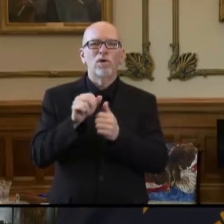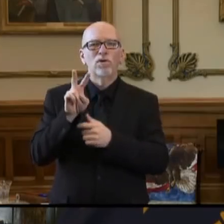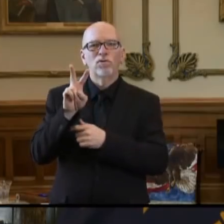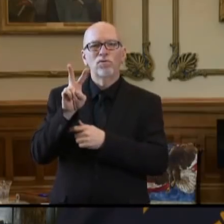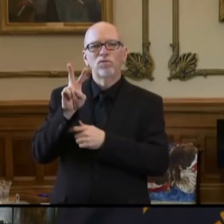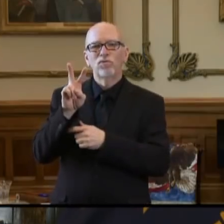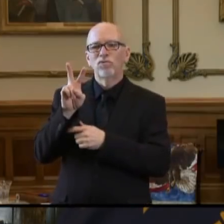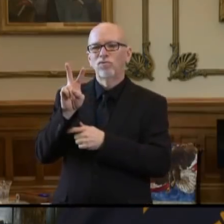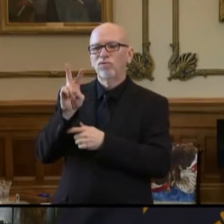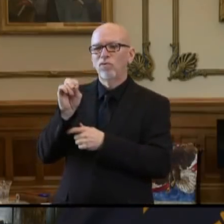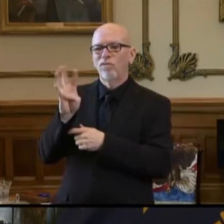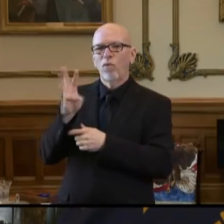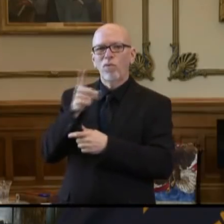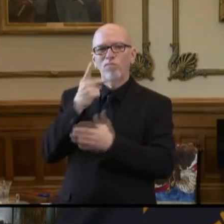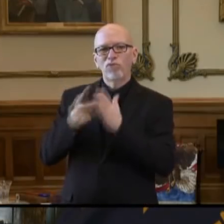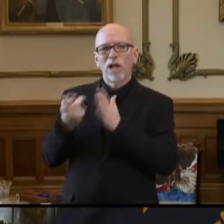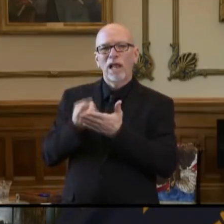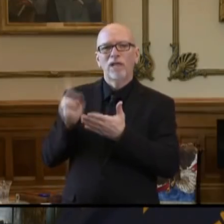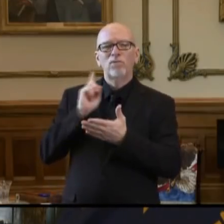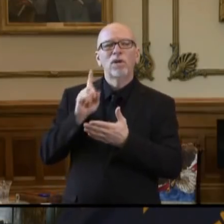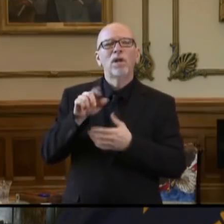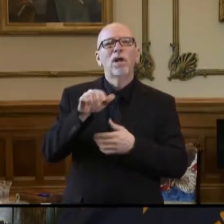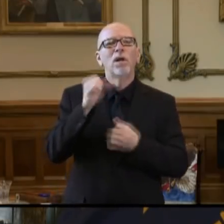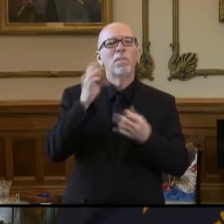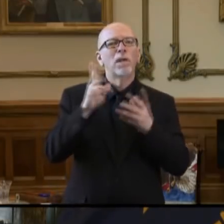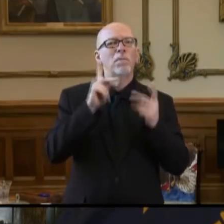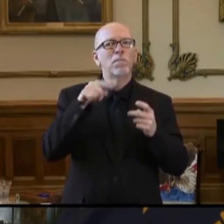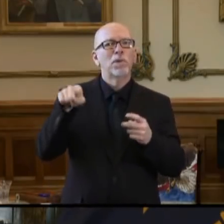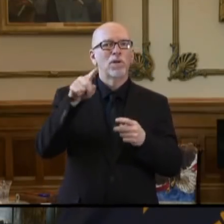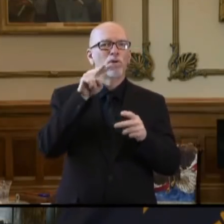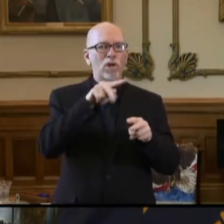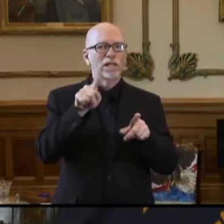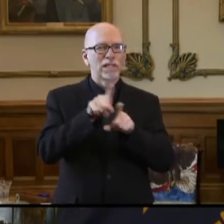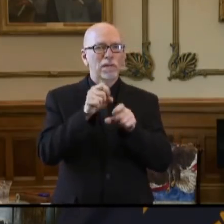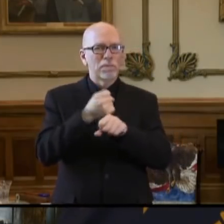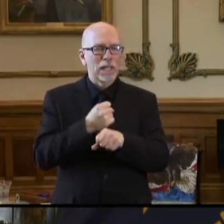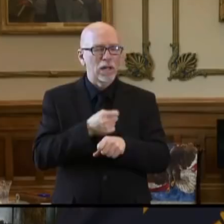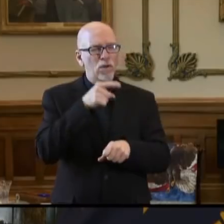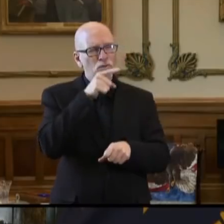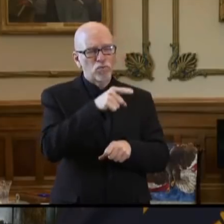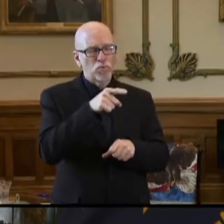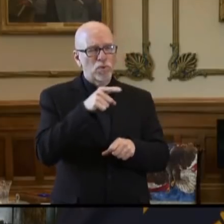BY A LATE APRIL WOULD BE ABOUT 940 VERSUS TRADED FOR DAY